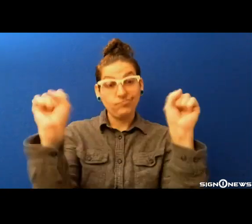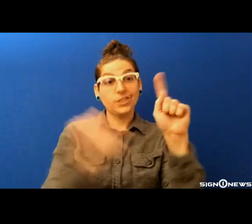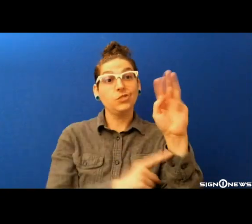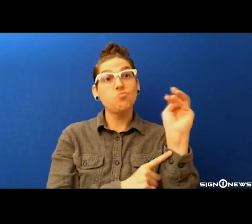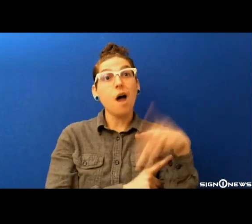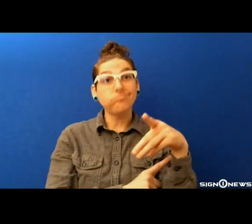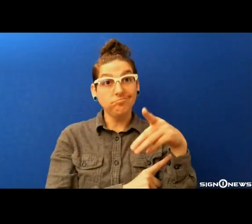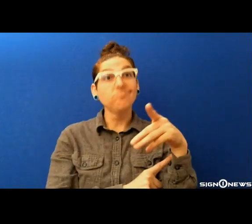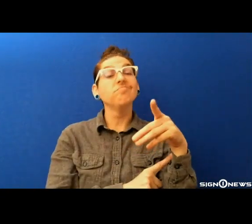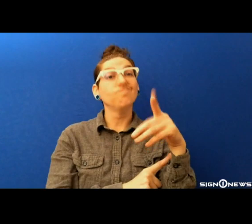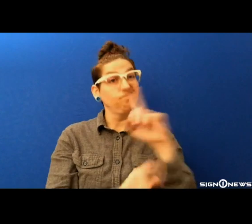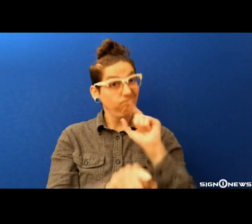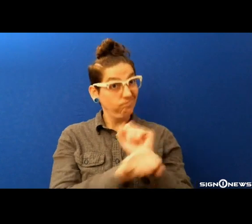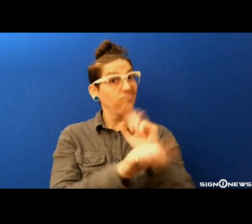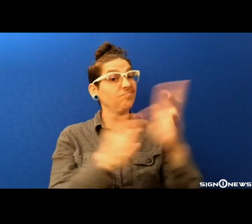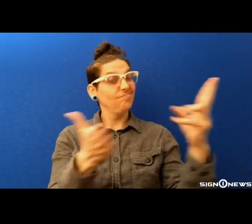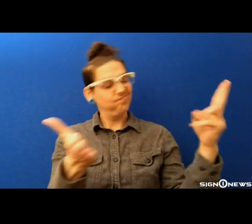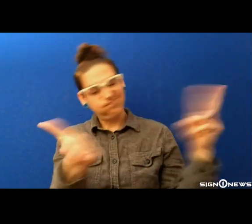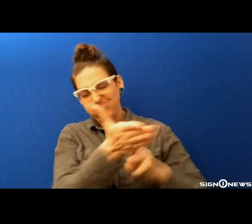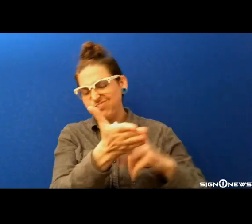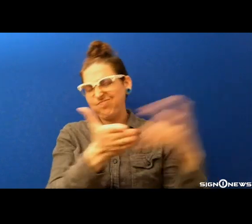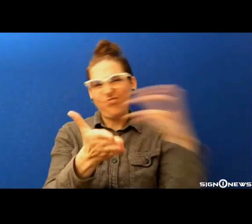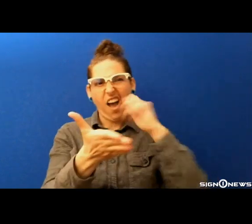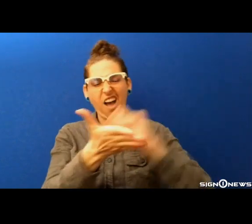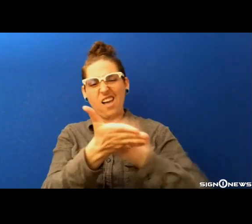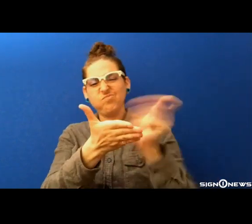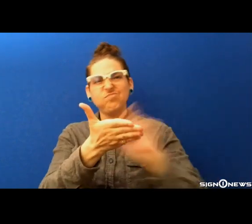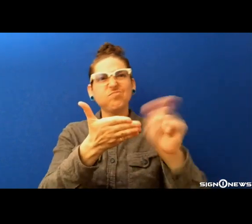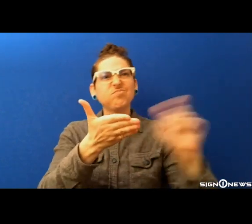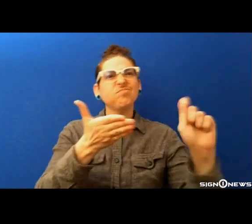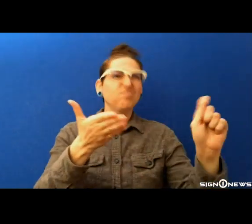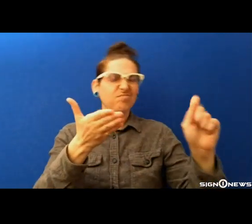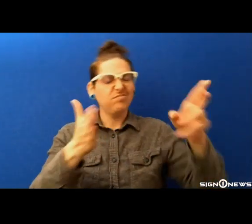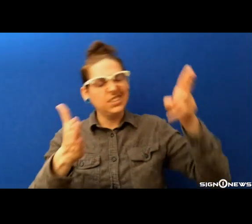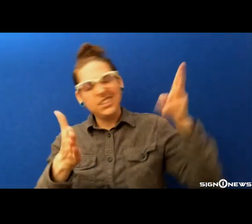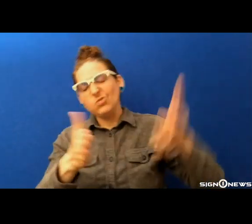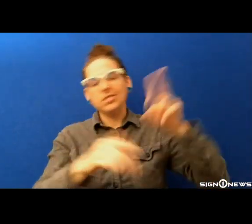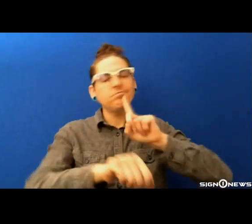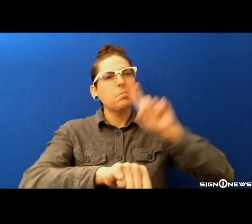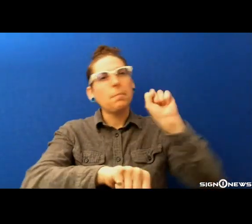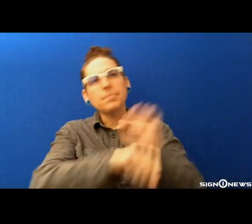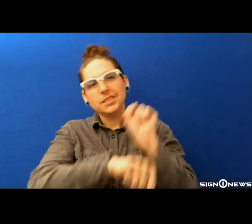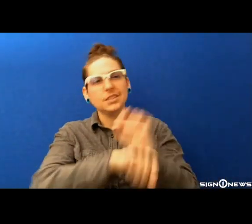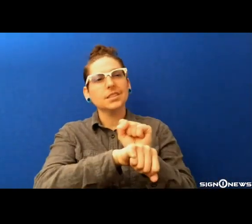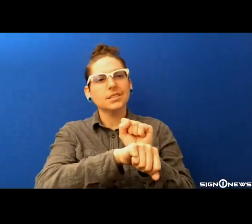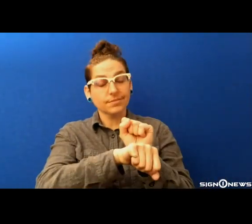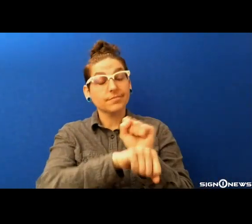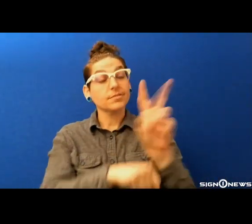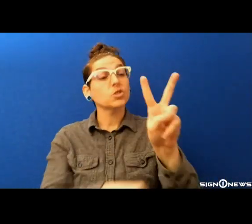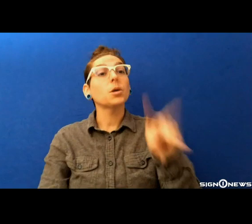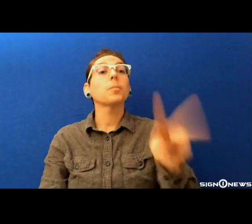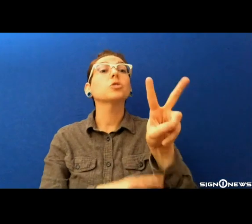With the stroke of President Trump's pen, history is made.